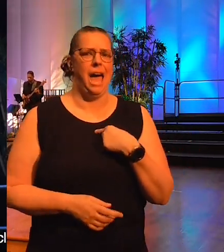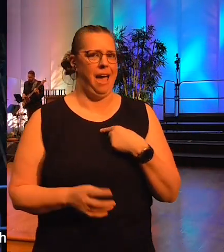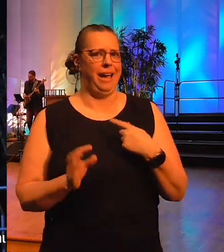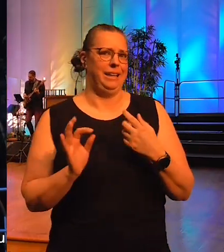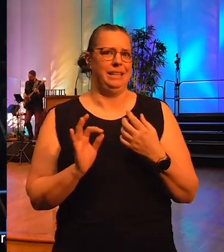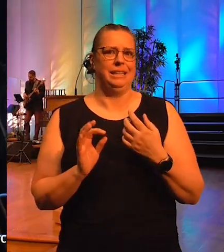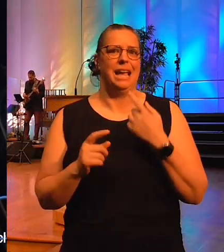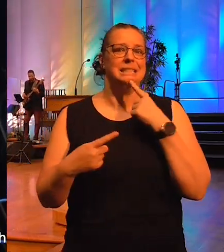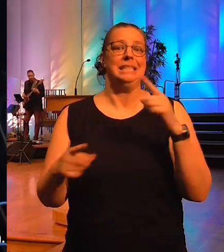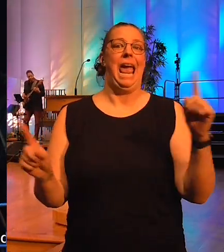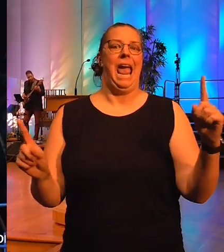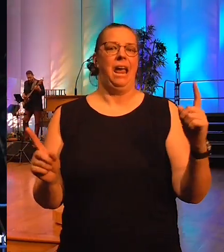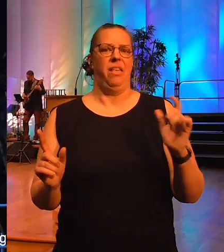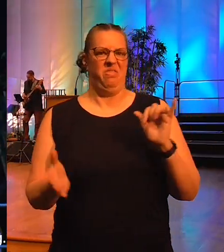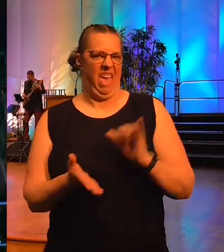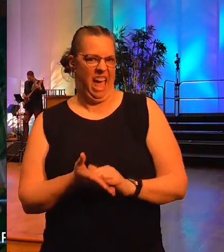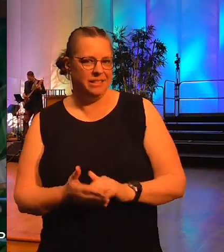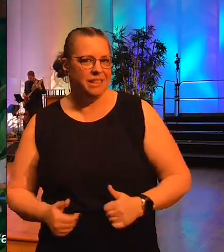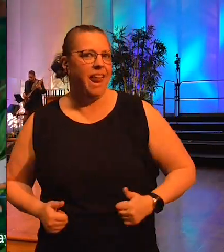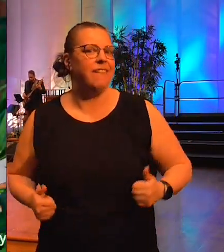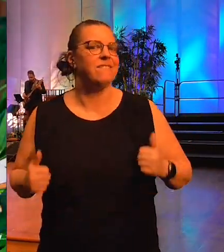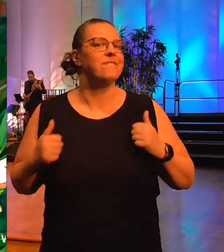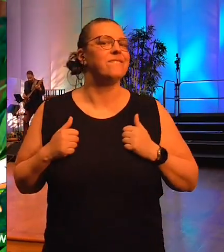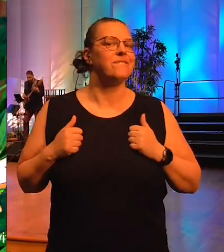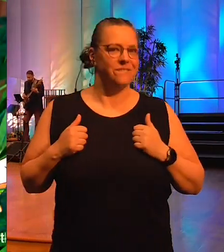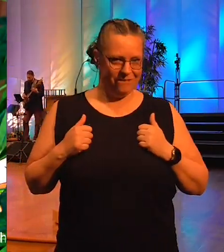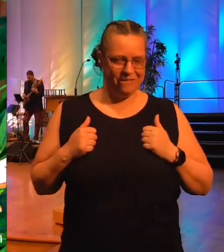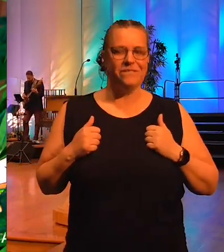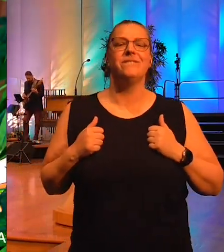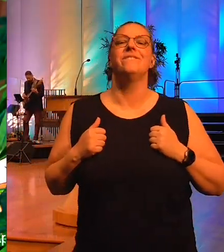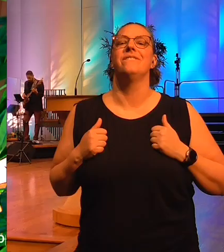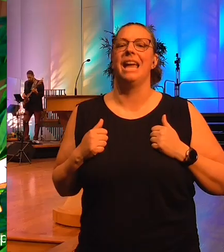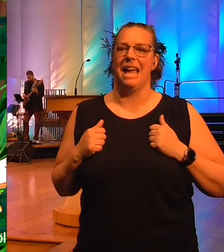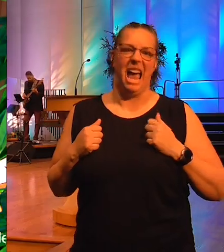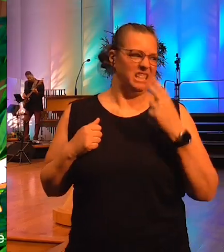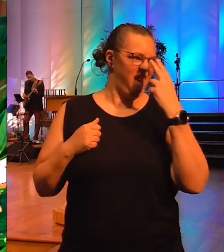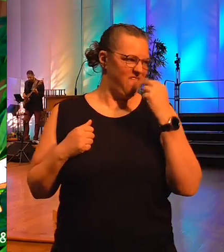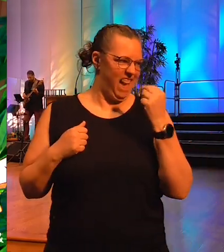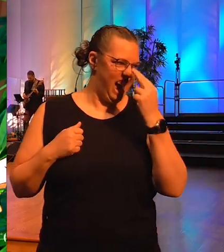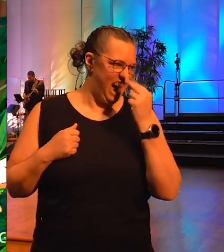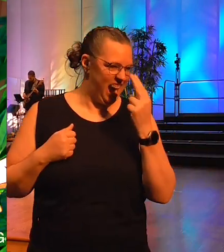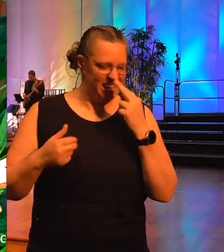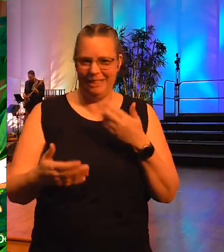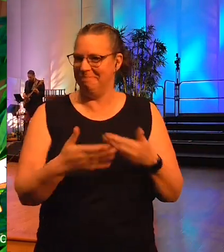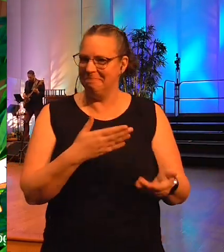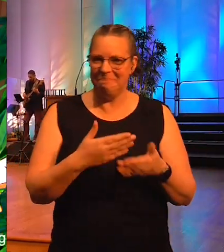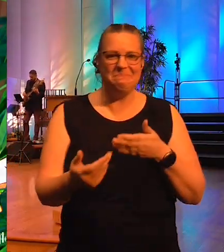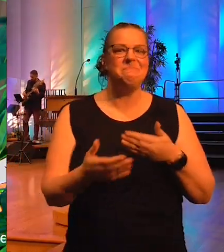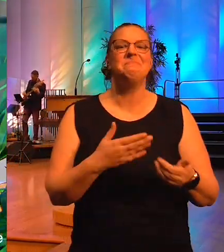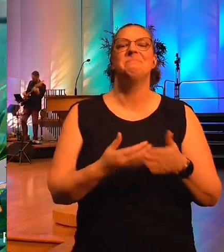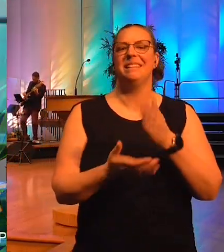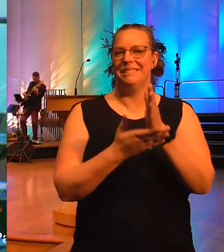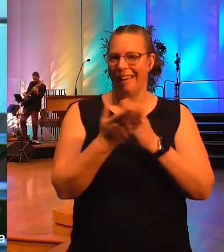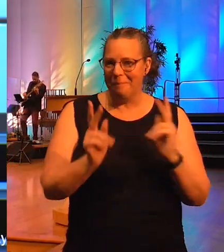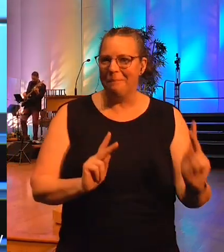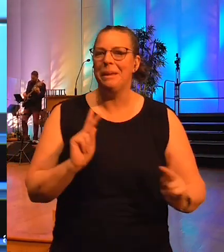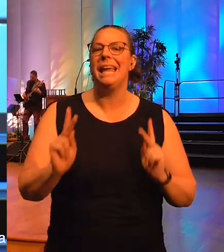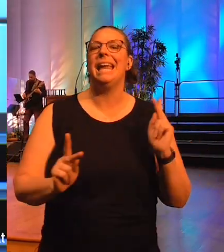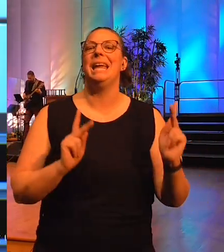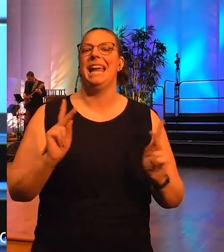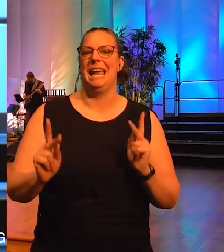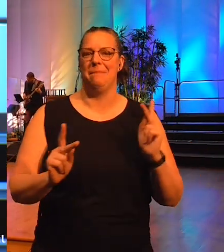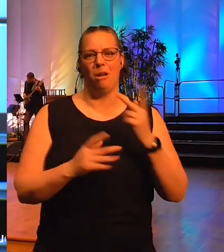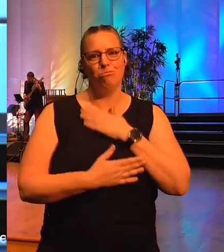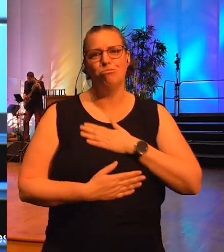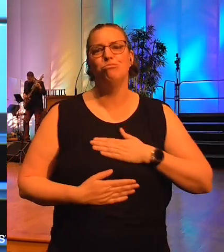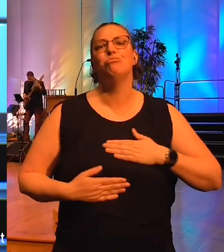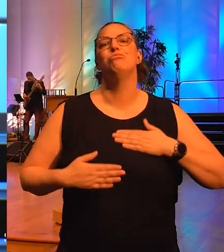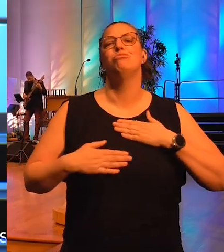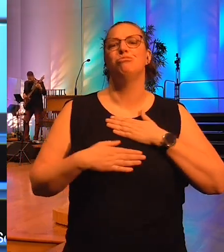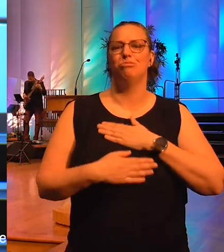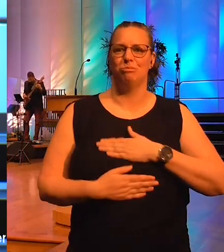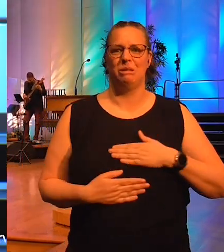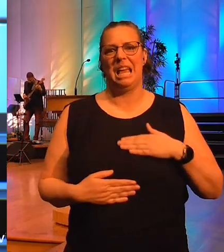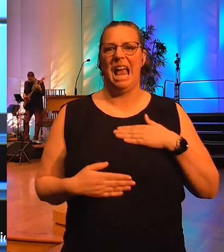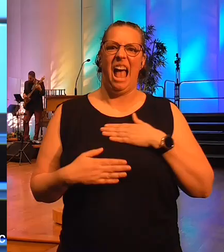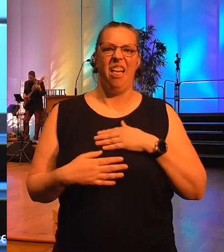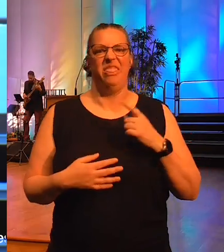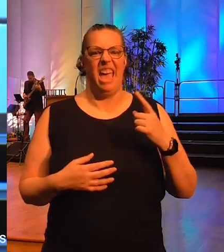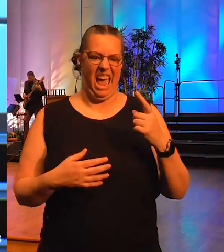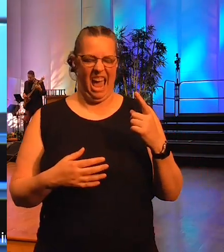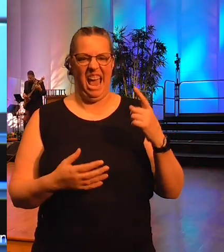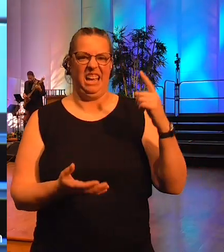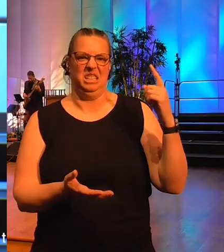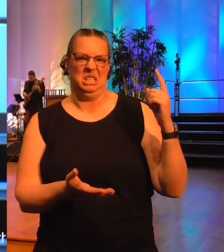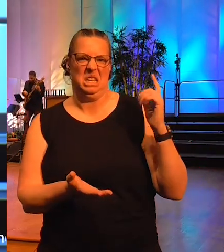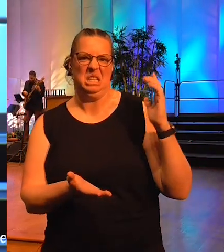light that's and as funny as it may seem some people get the kicks stomping on your dream but